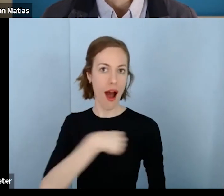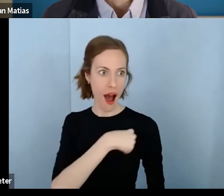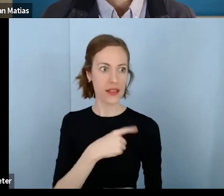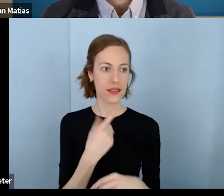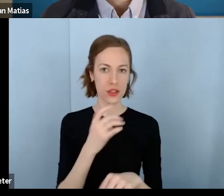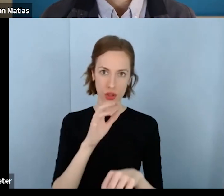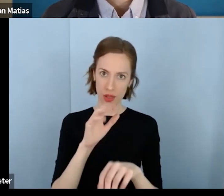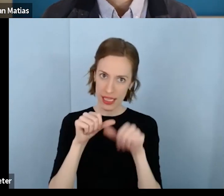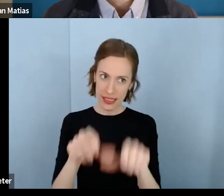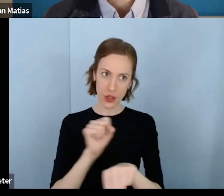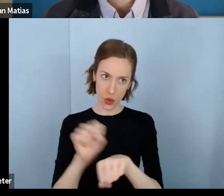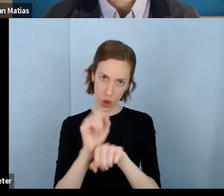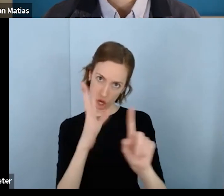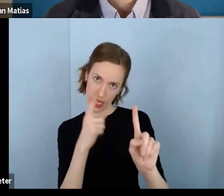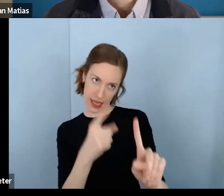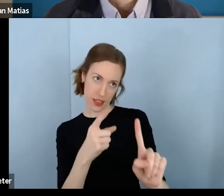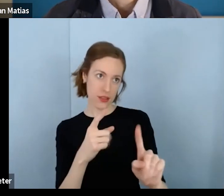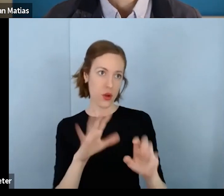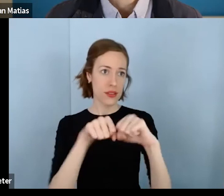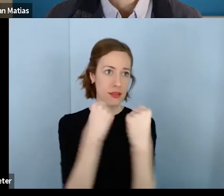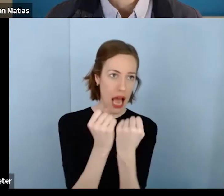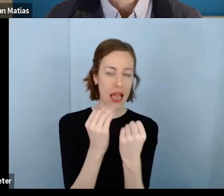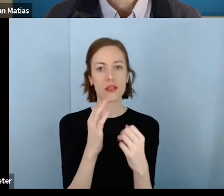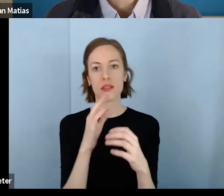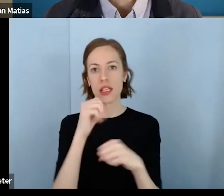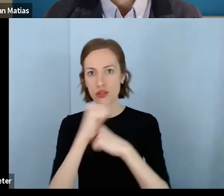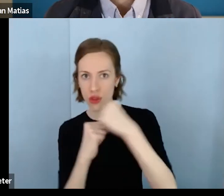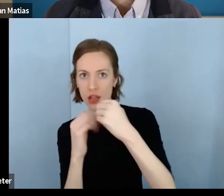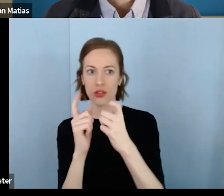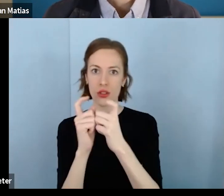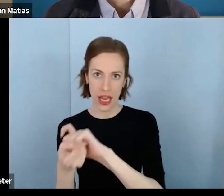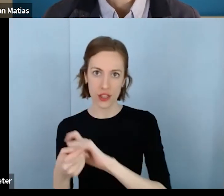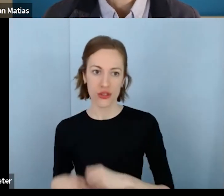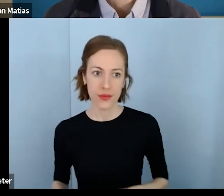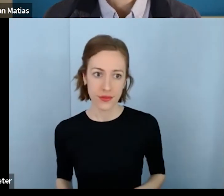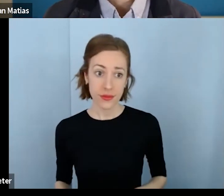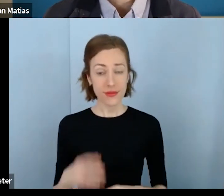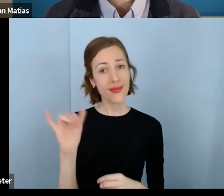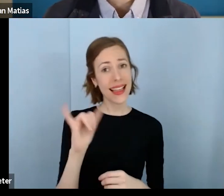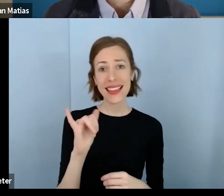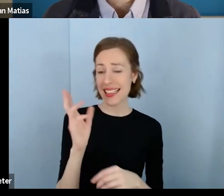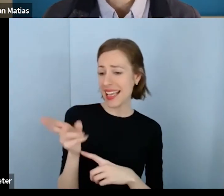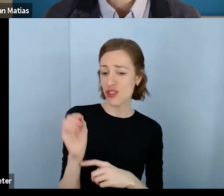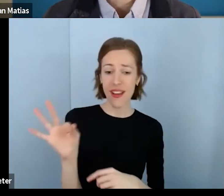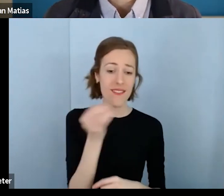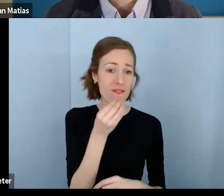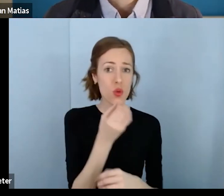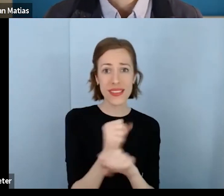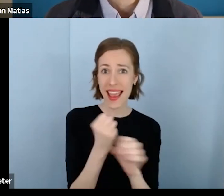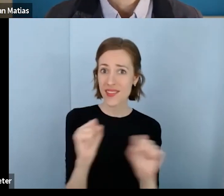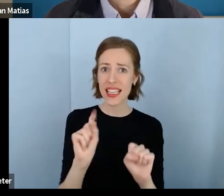And I think that's the that's the lesson I've taken from the history of food safety, you know people who just wanted their families to be healthy.